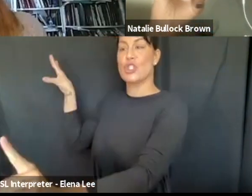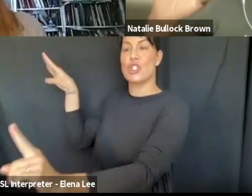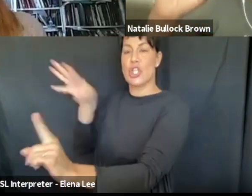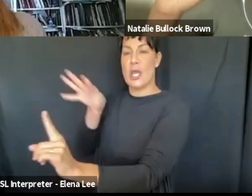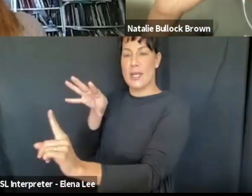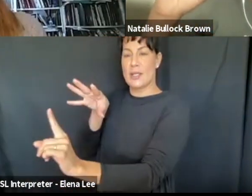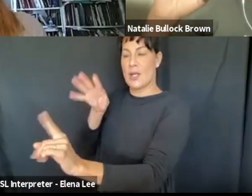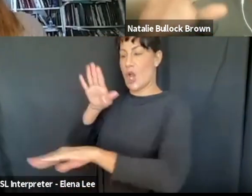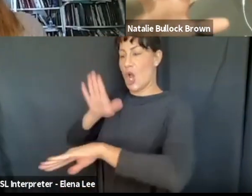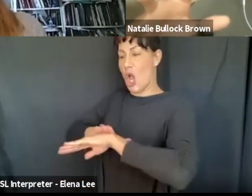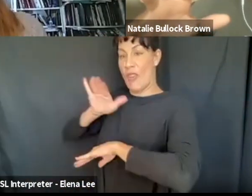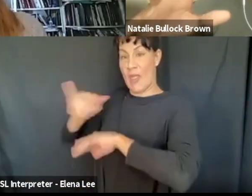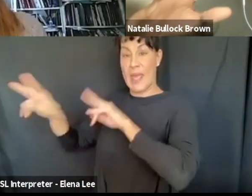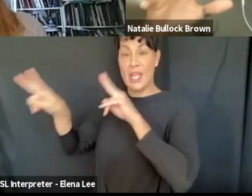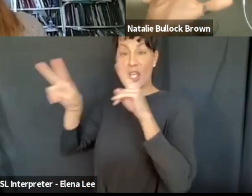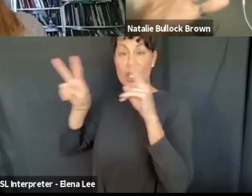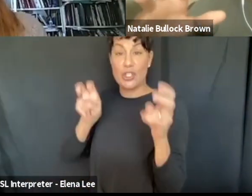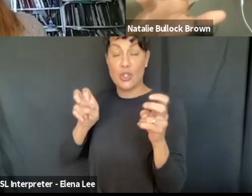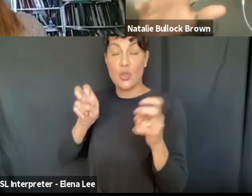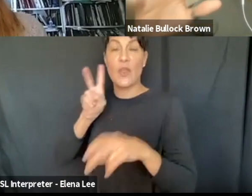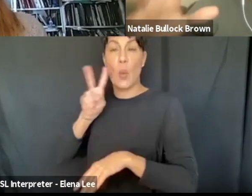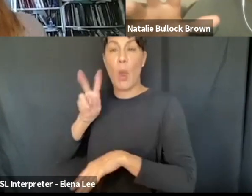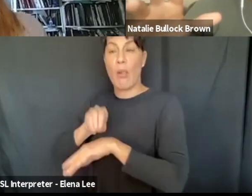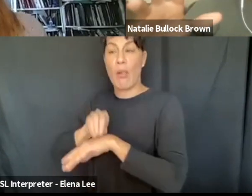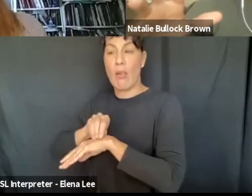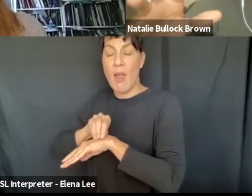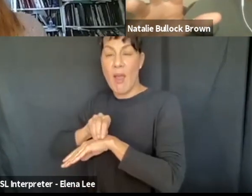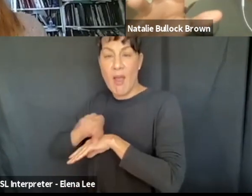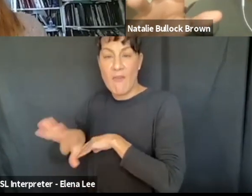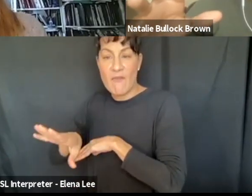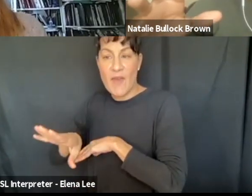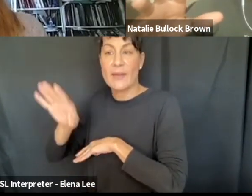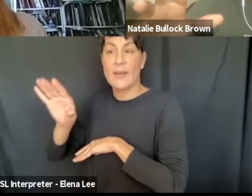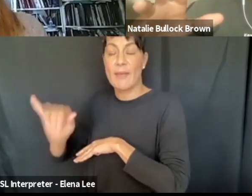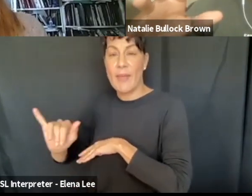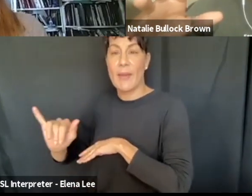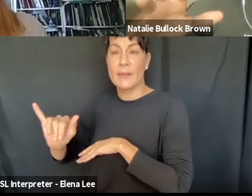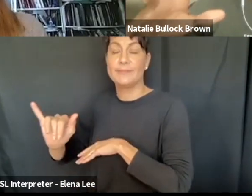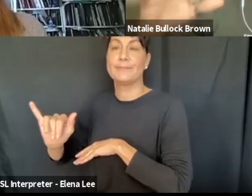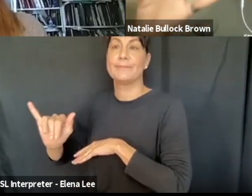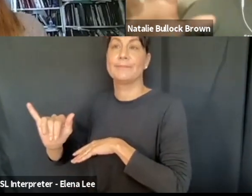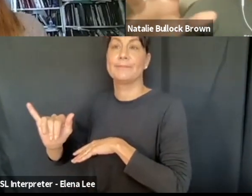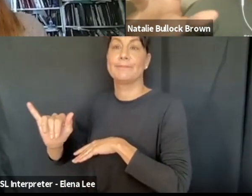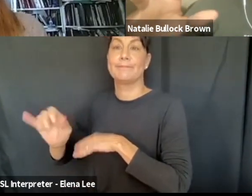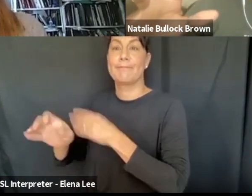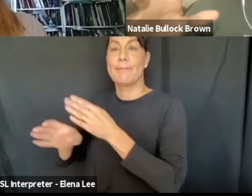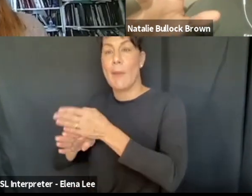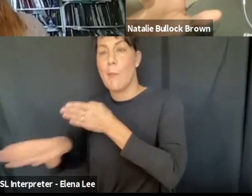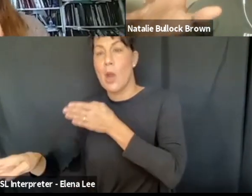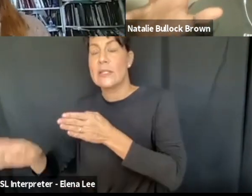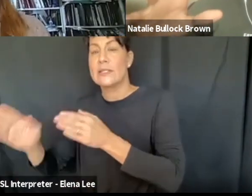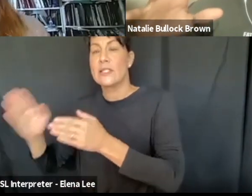that affects a marginalized or vulnerable community in a particular way, right?